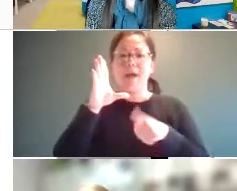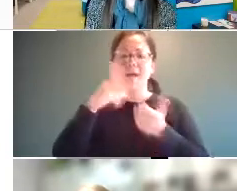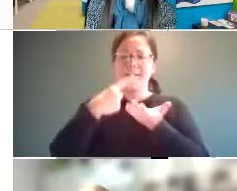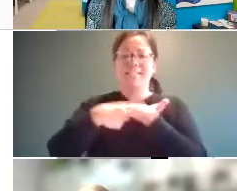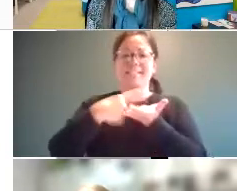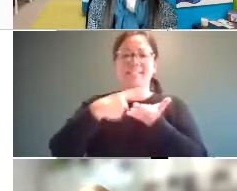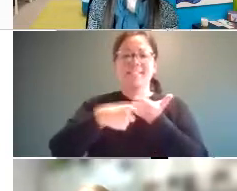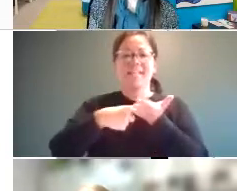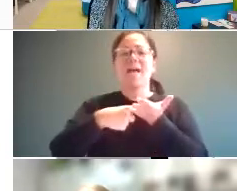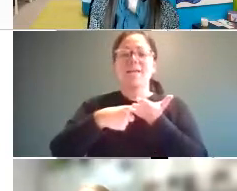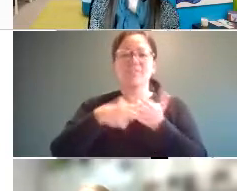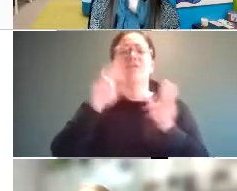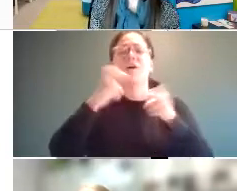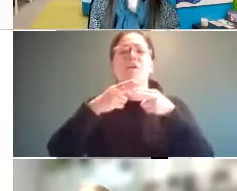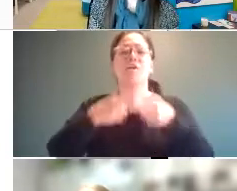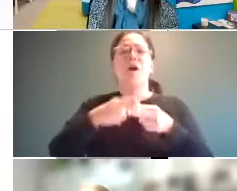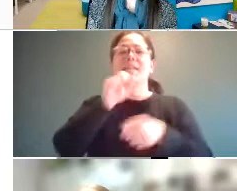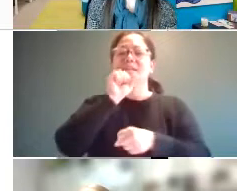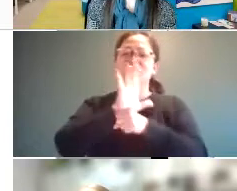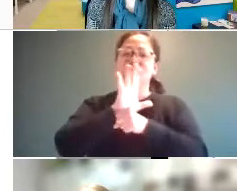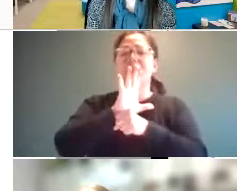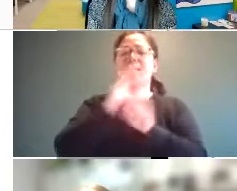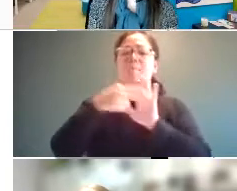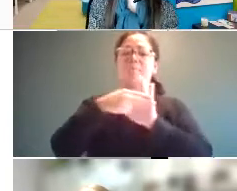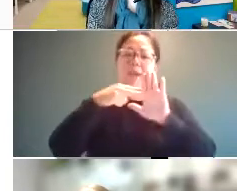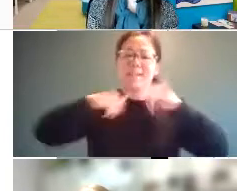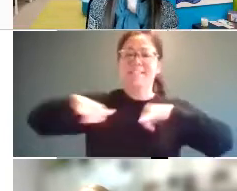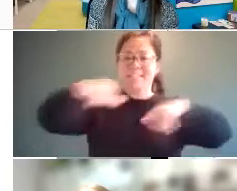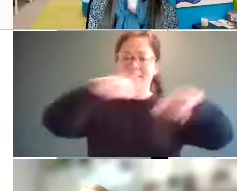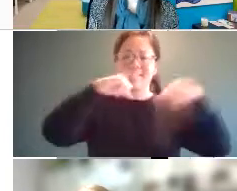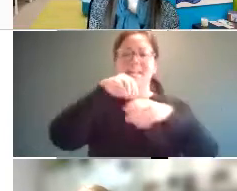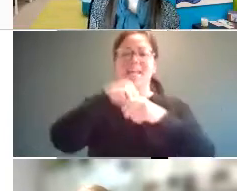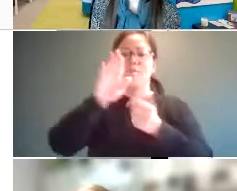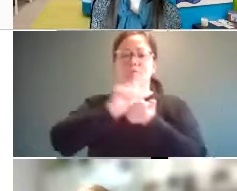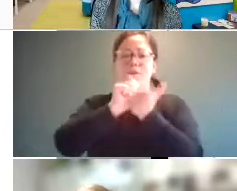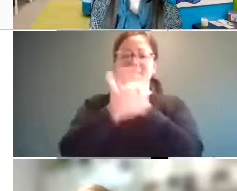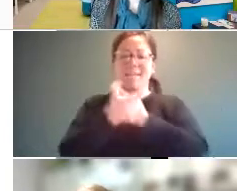ensuring brand consistency in your translated materials. So hi, everyone.